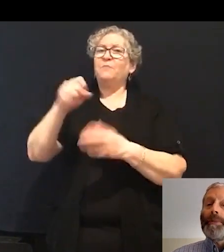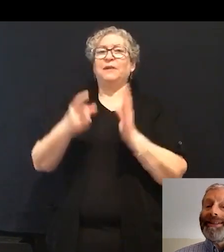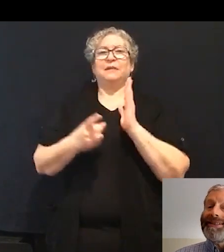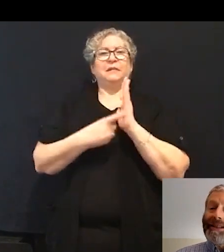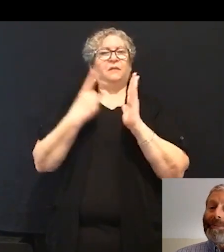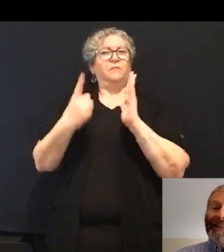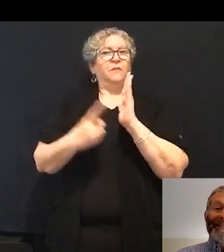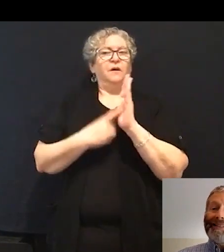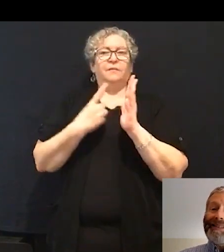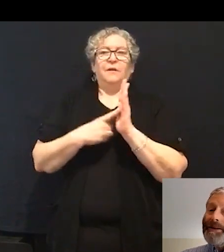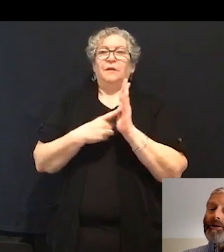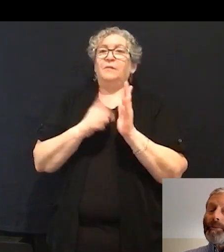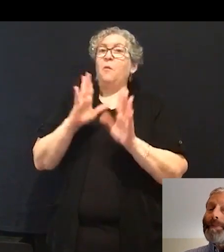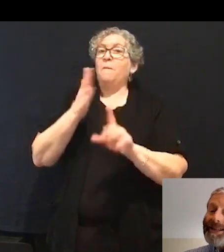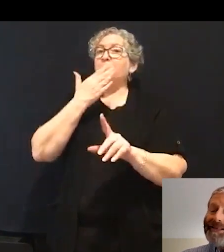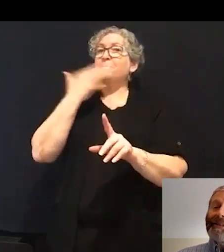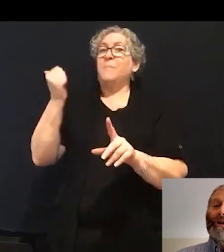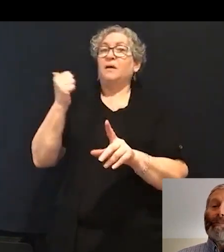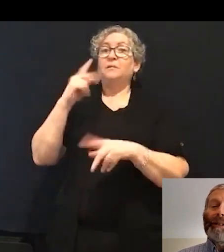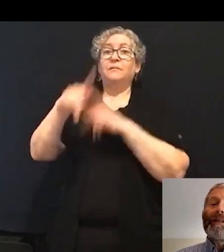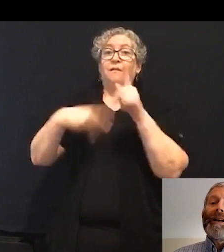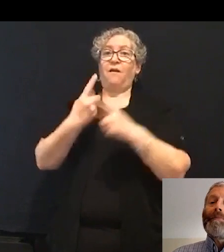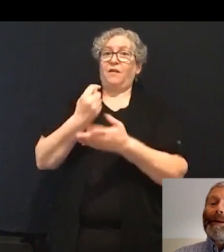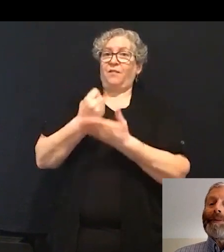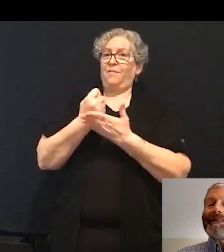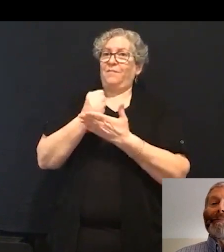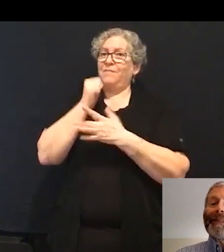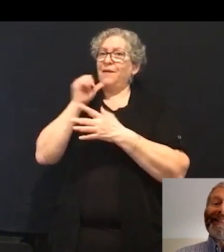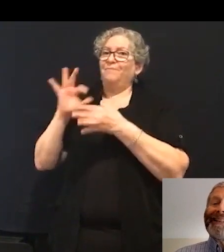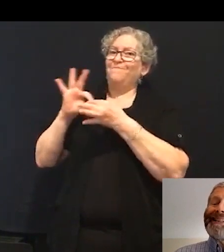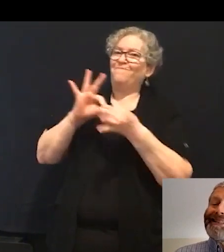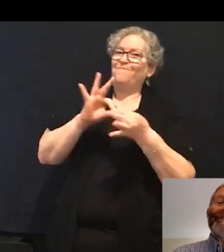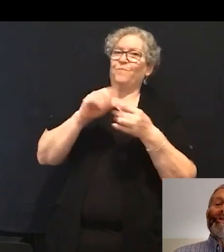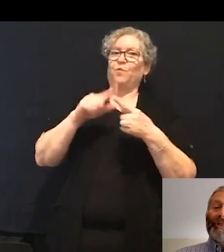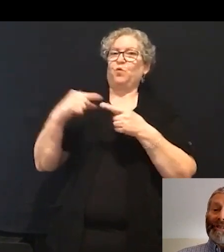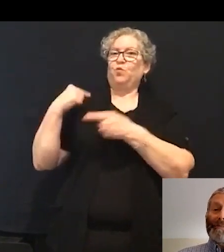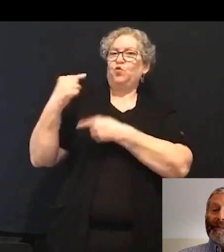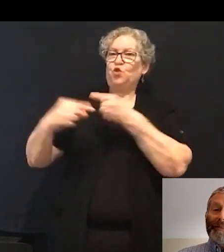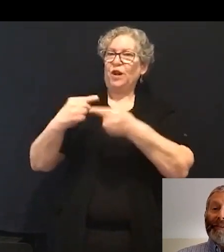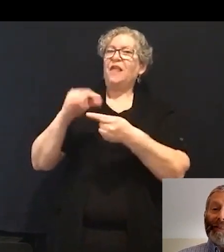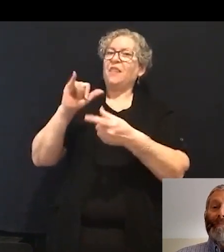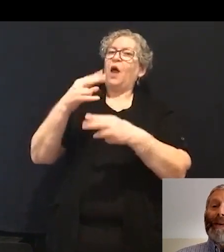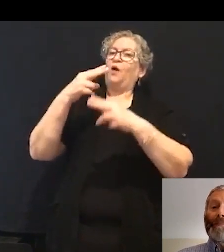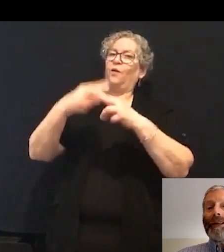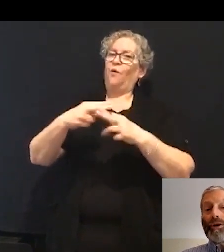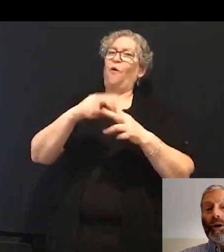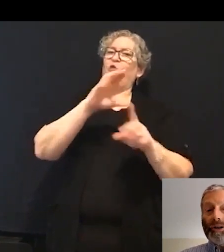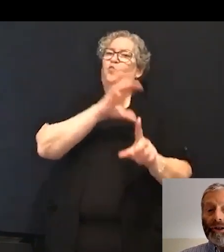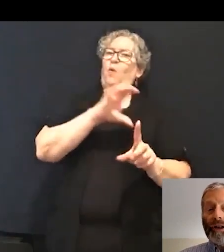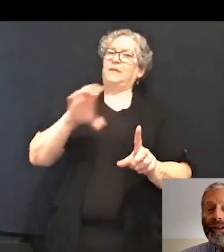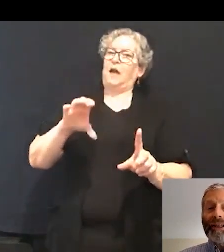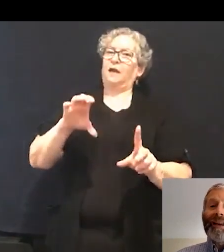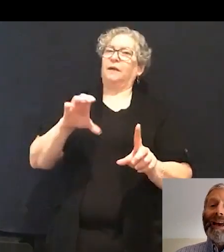But in some cases, your best therapy may be something that isn't gene specific. It may be cross-cutting.